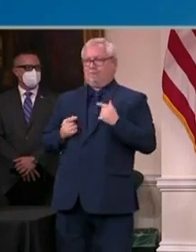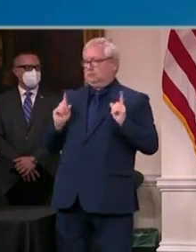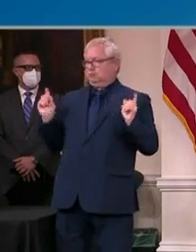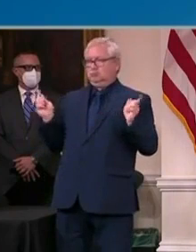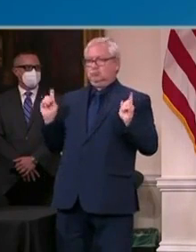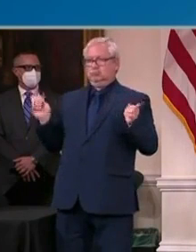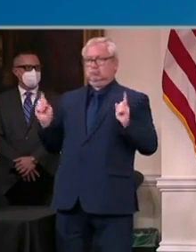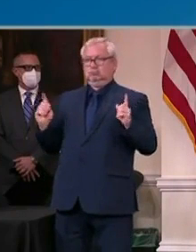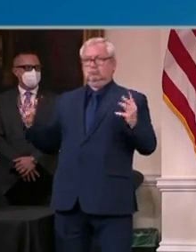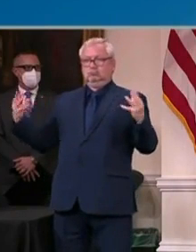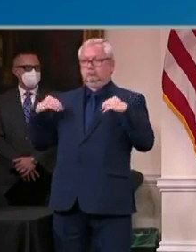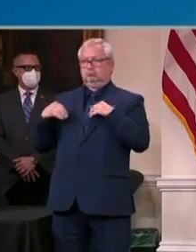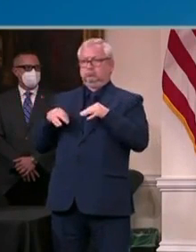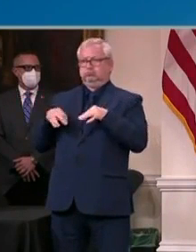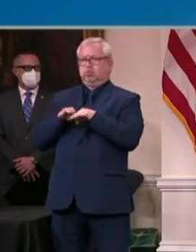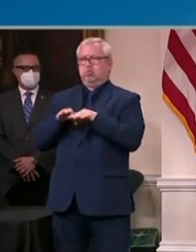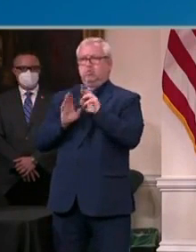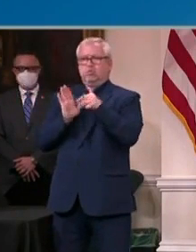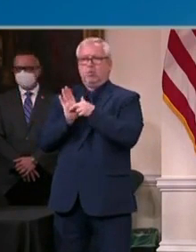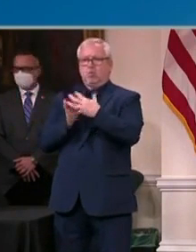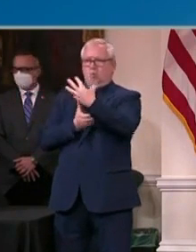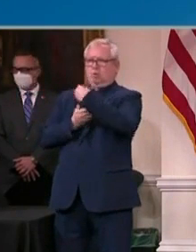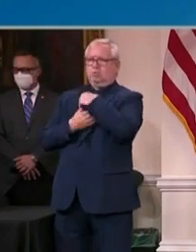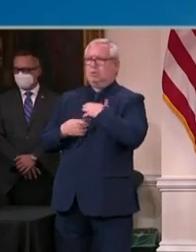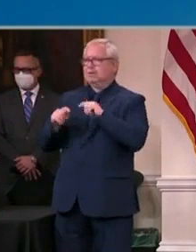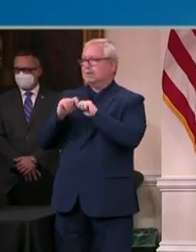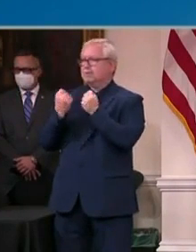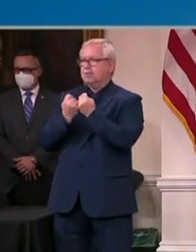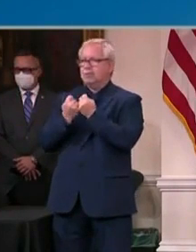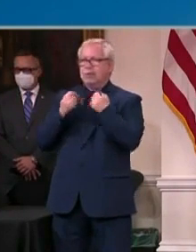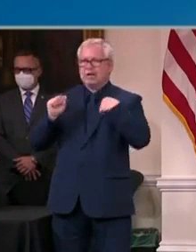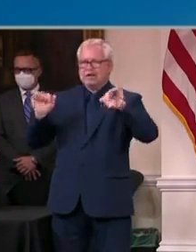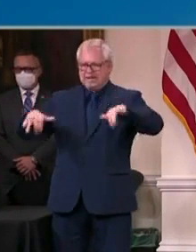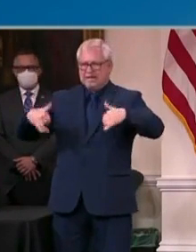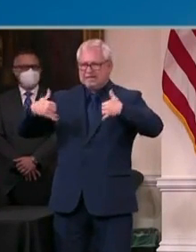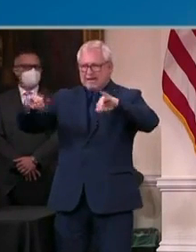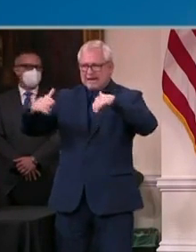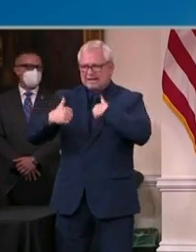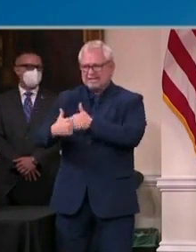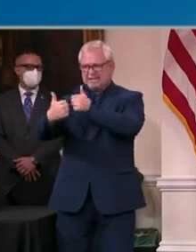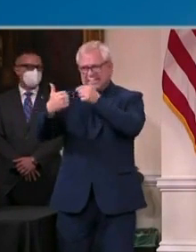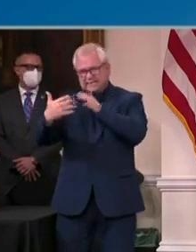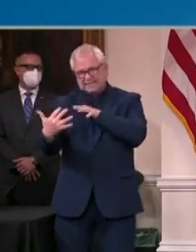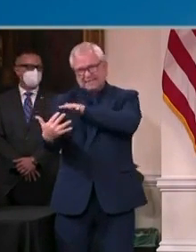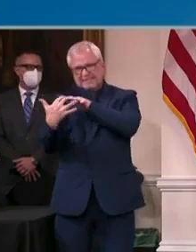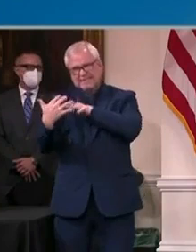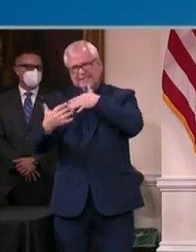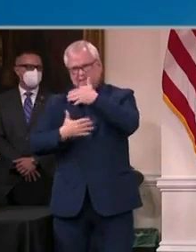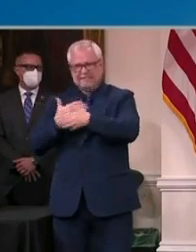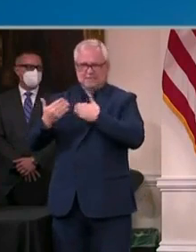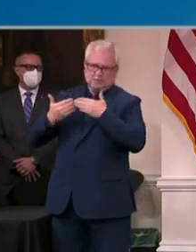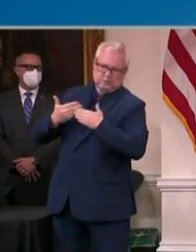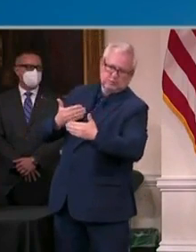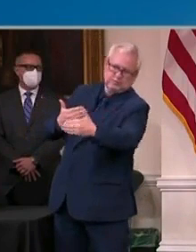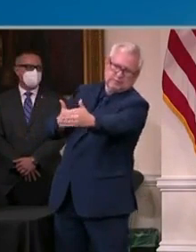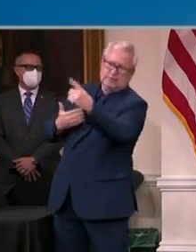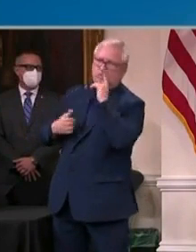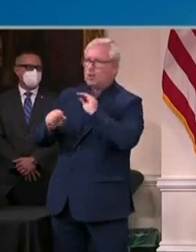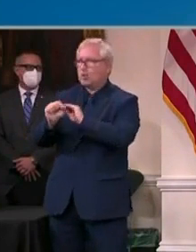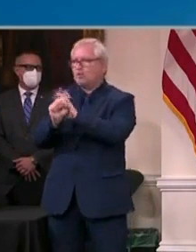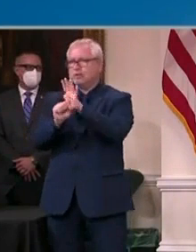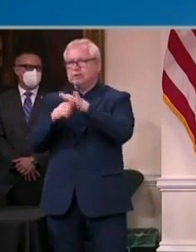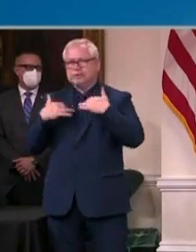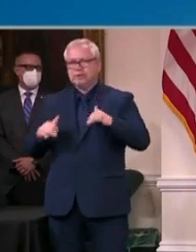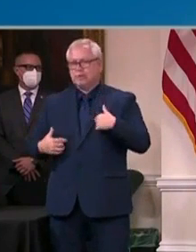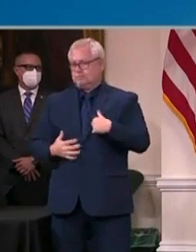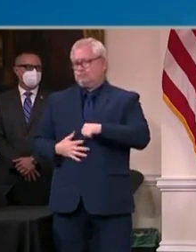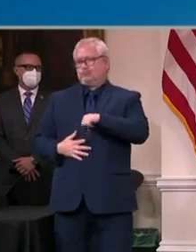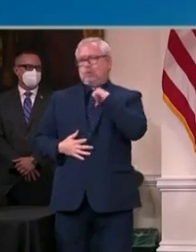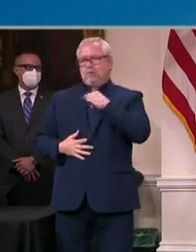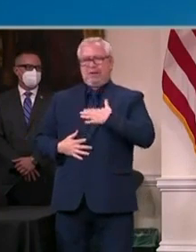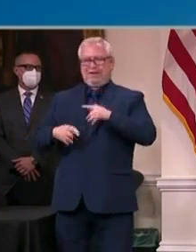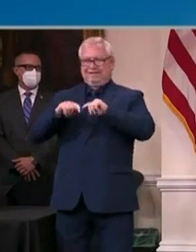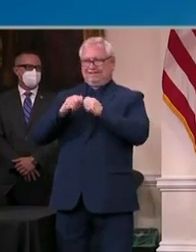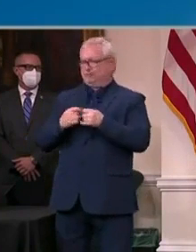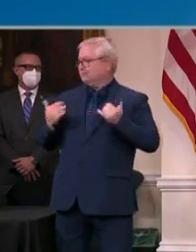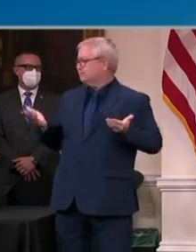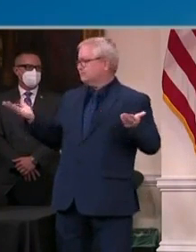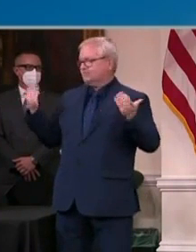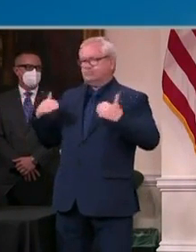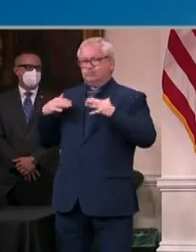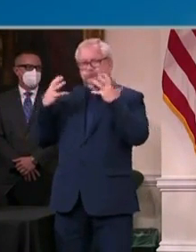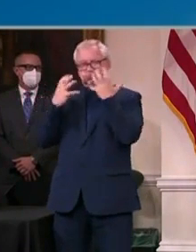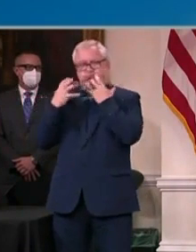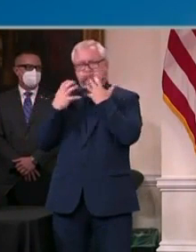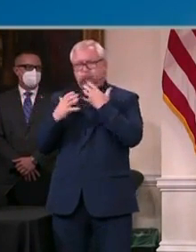WE ARE VERY FORTUNATE TO HAVE HIM PLAYING A MORE PROMINENT ROLE ON OUR TEAM AS WE FACE THE CHALLENGING WEEKS AND MONTHS AHEAD.